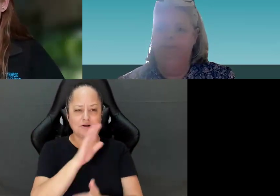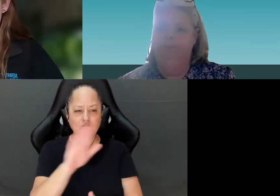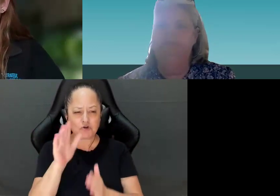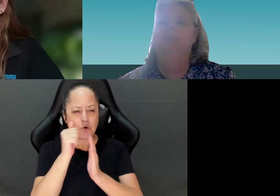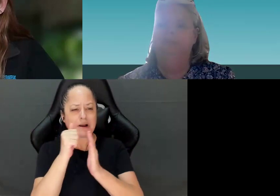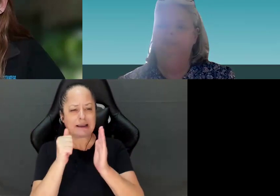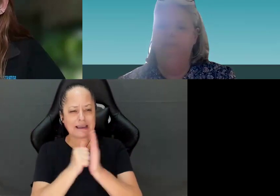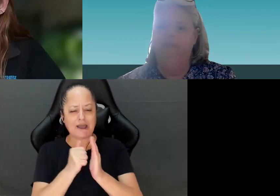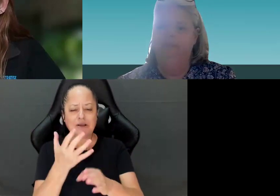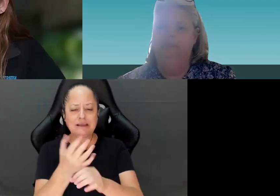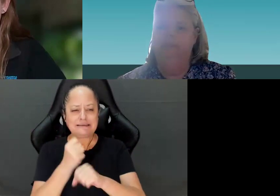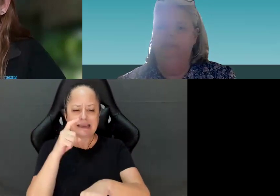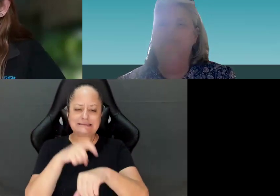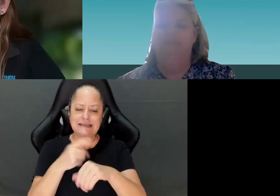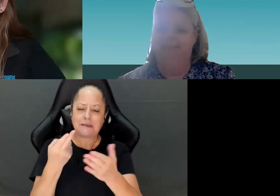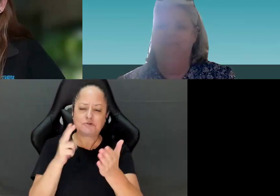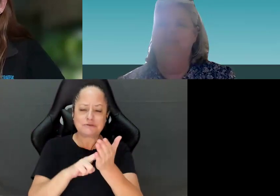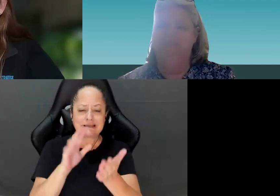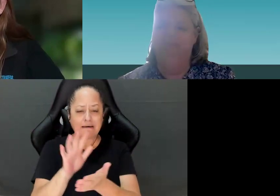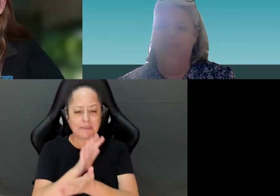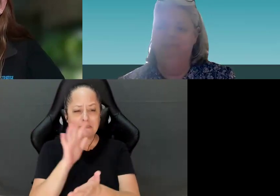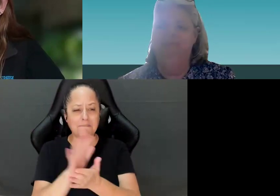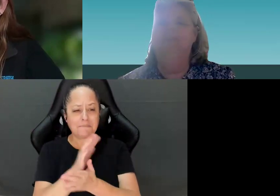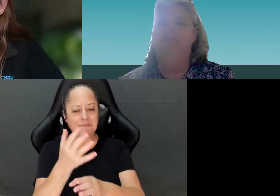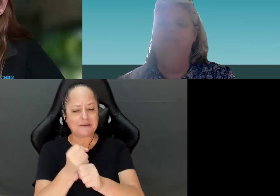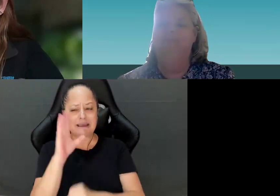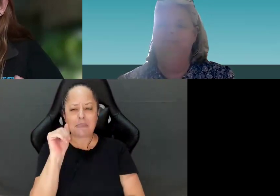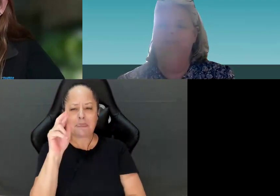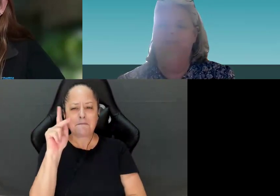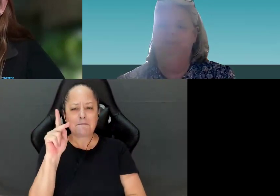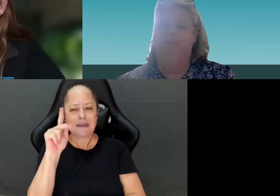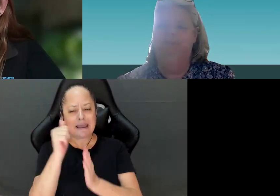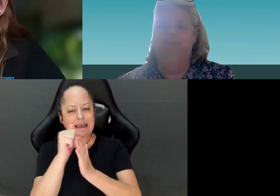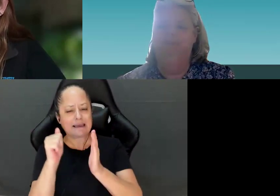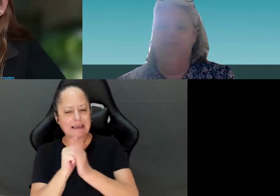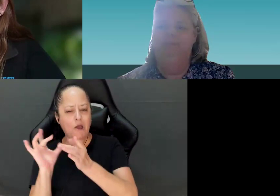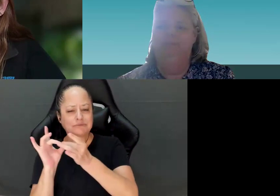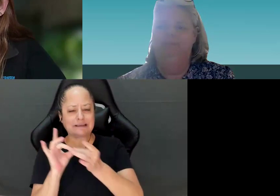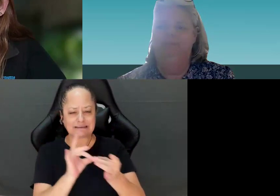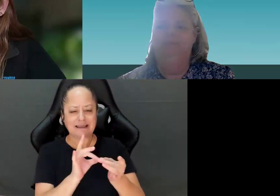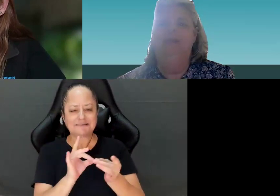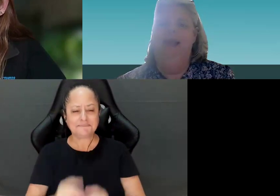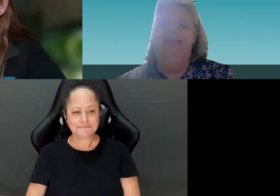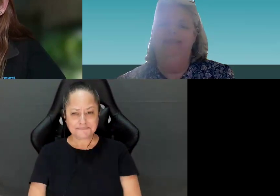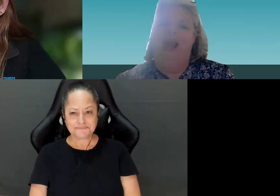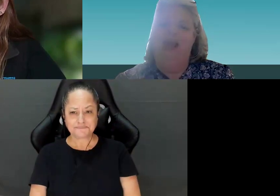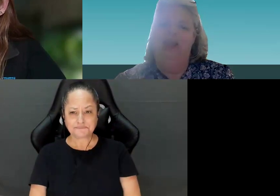some time to sign the papers and get the bank accounts all connected and everything like that. Excellent.